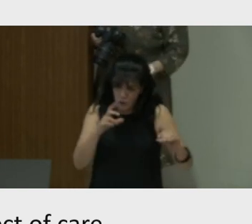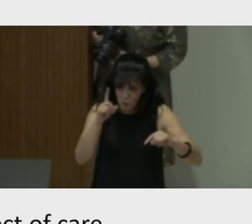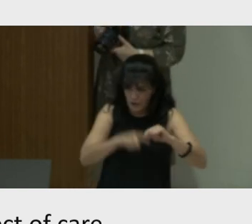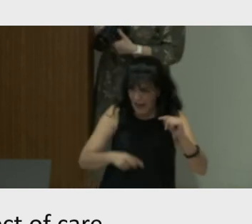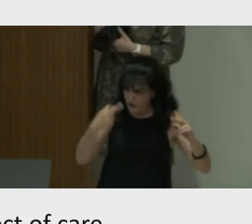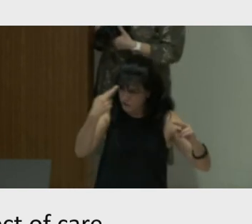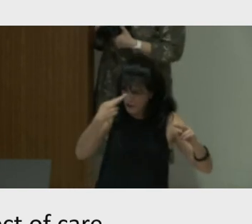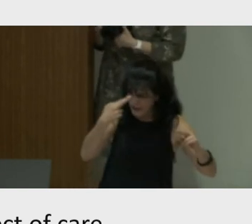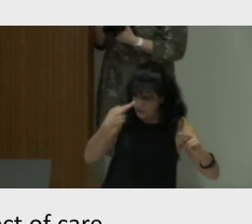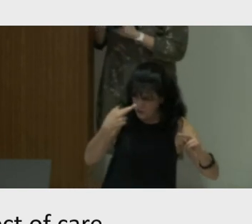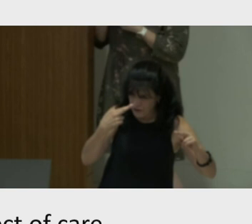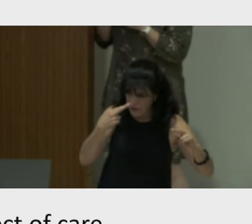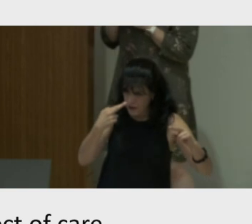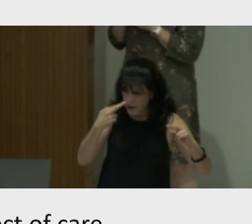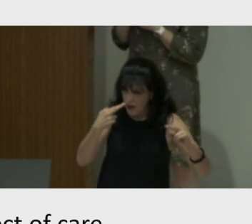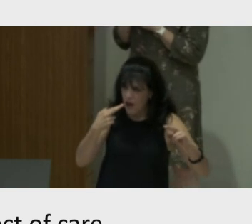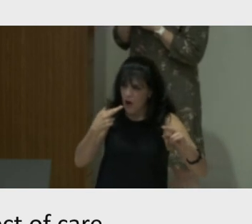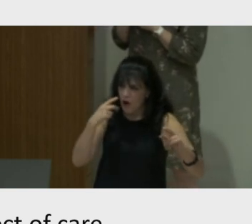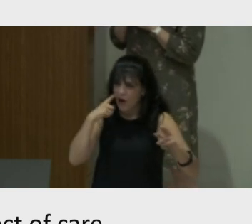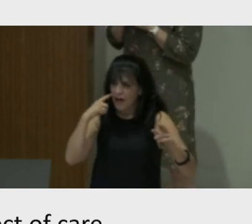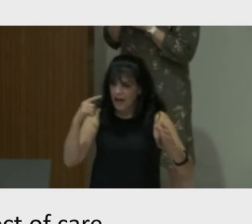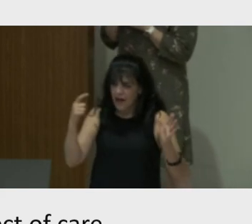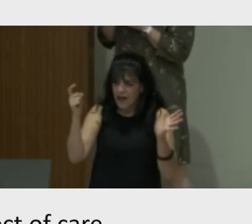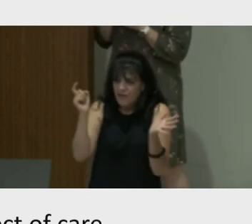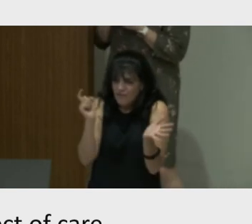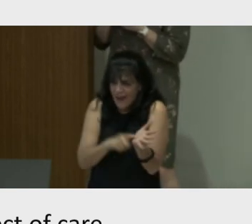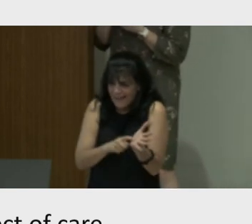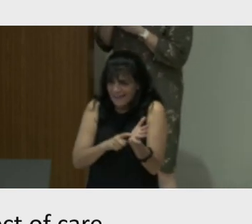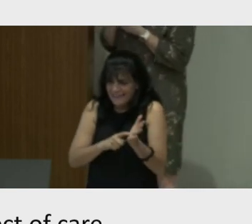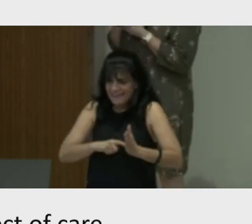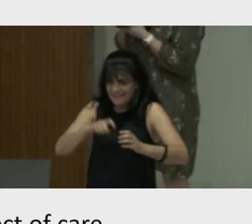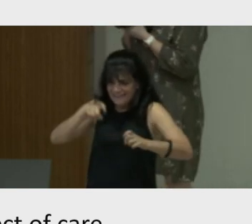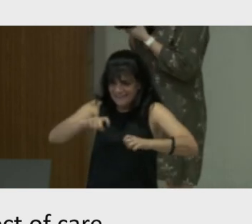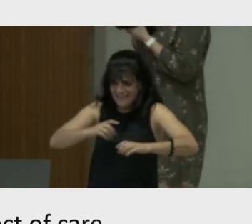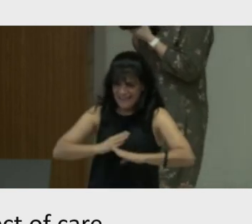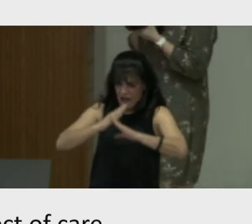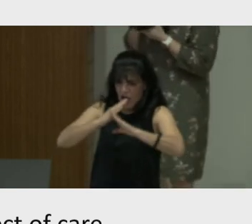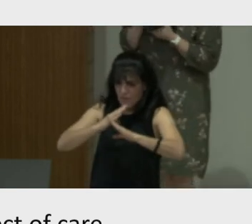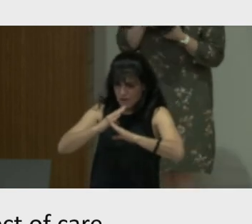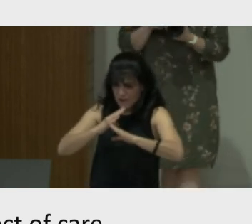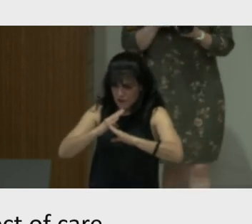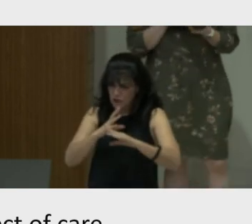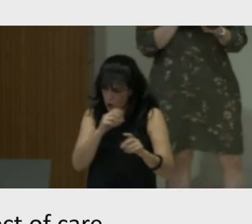Now it's clear that the intention here is to protect people due to some permanent mental incapacity,